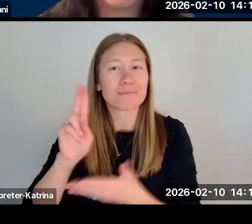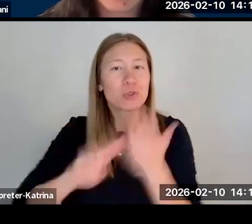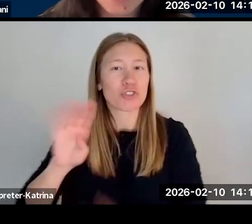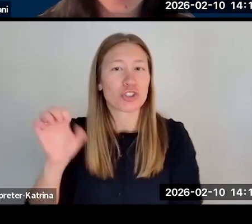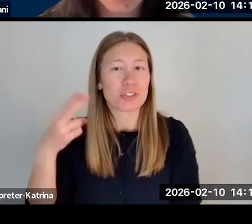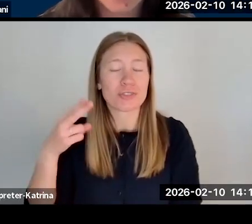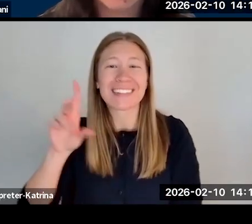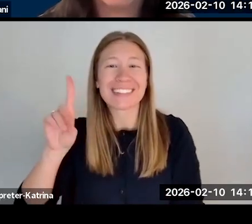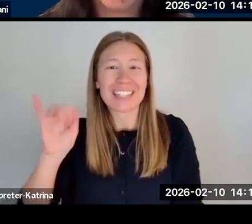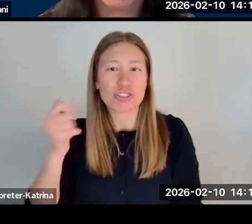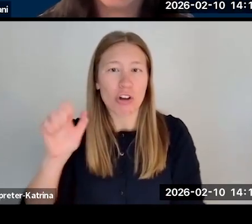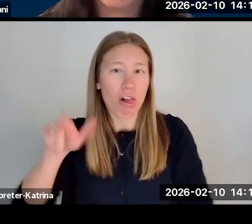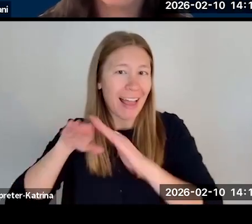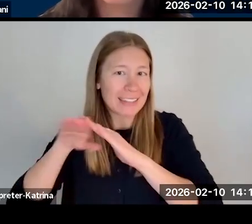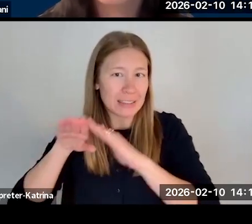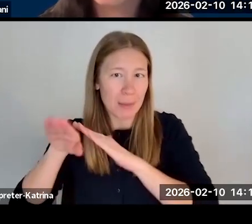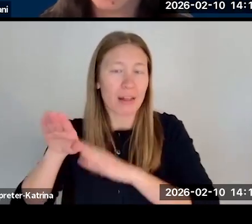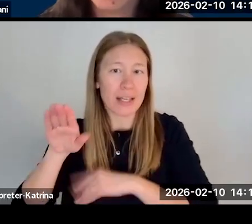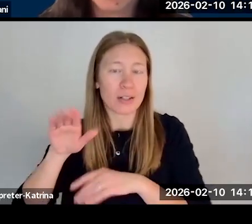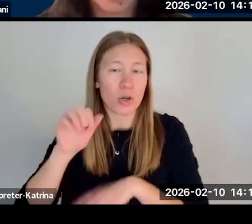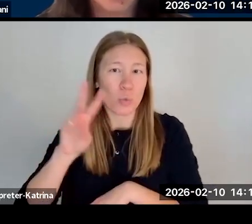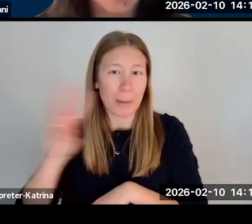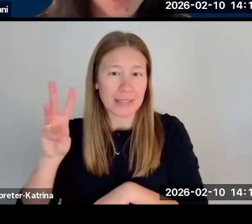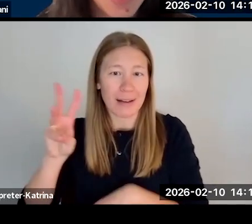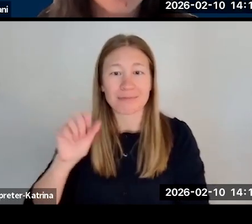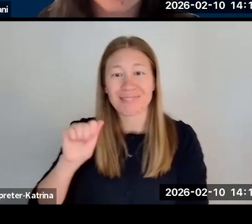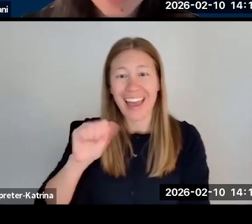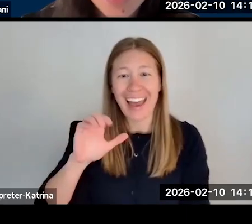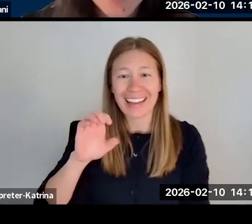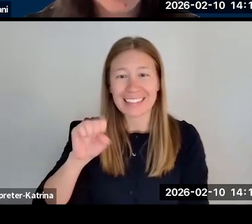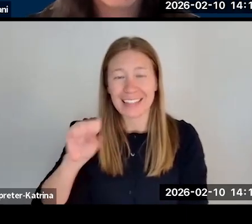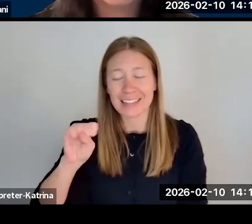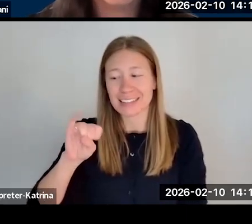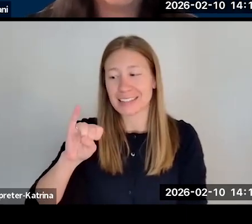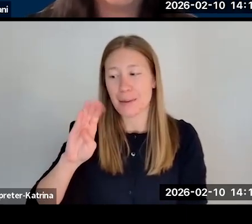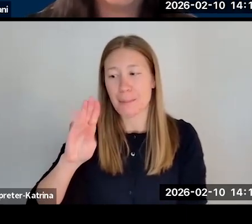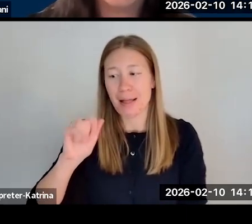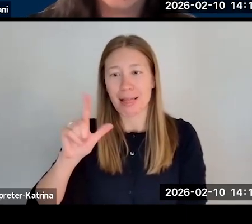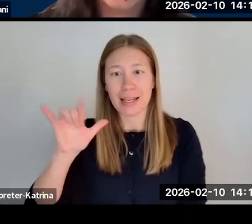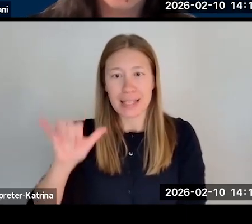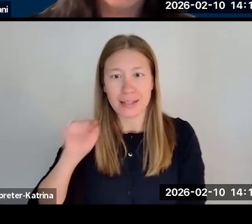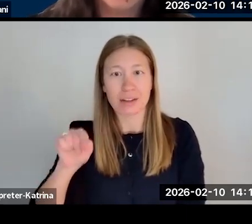or accessibility.umich.edu. This is the place to go if you want U